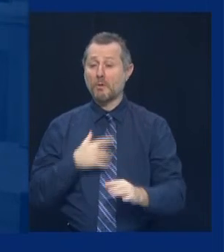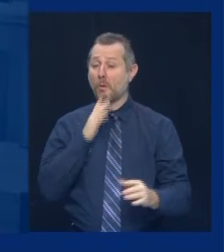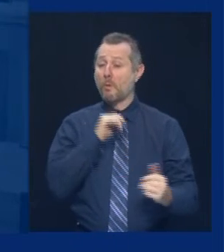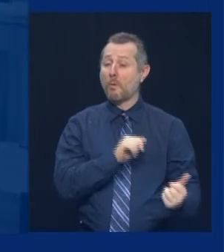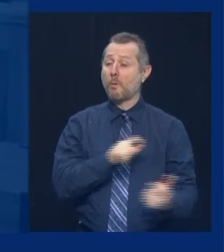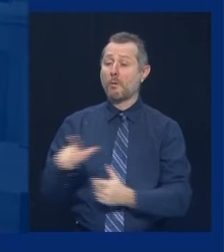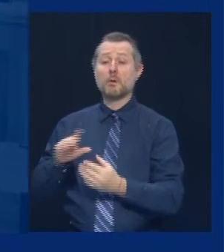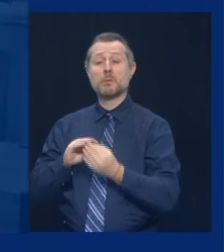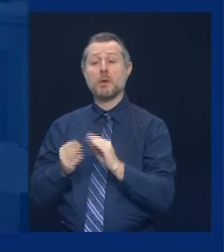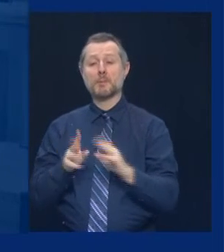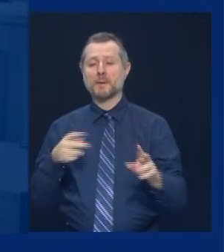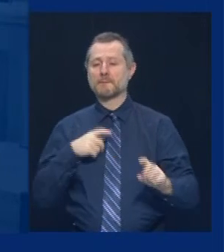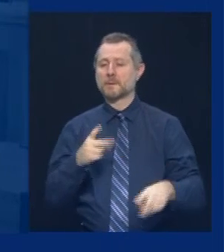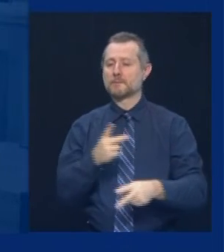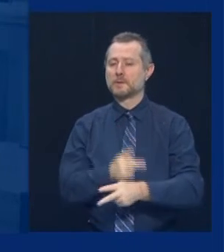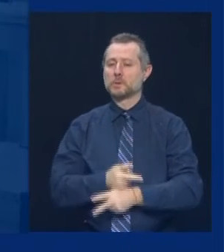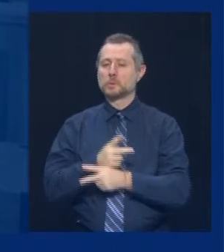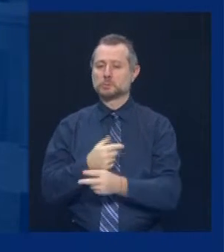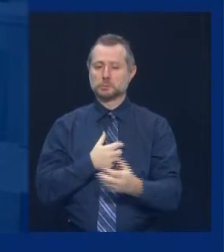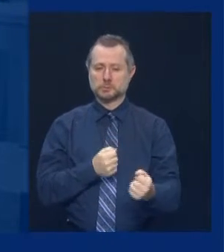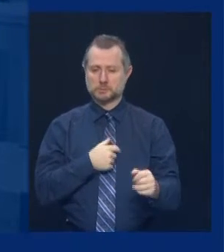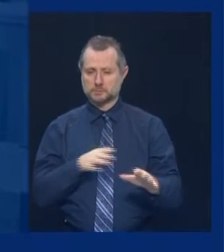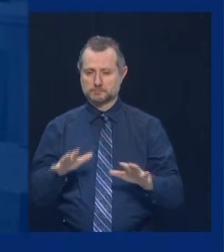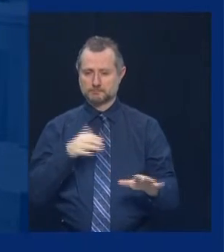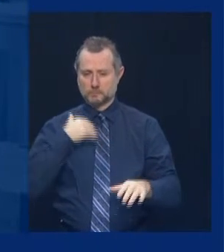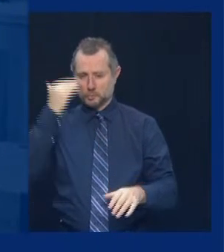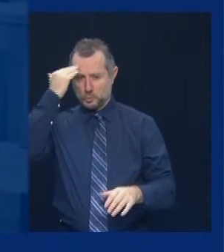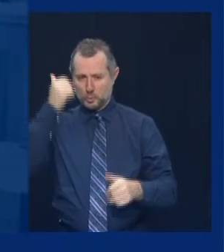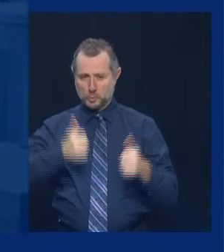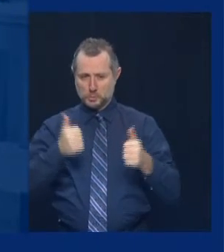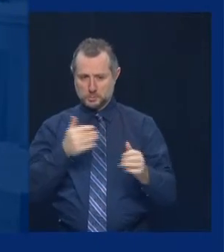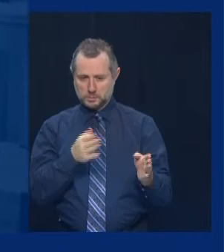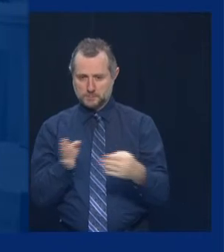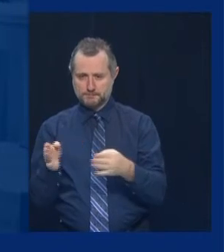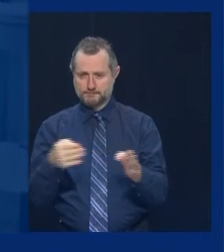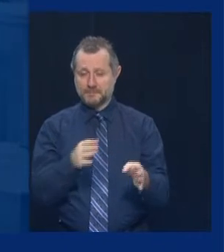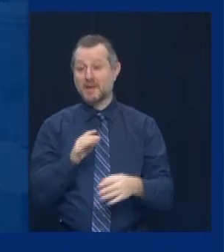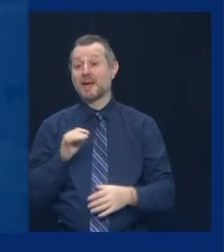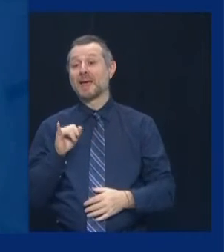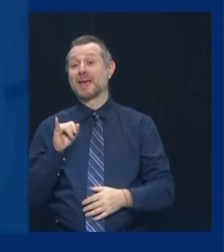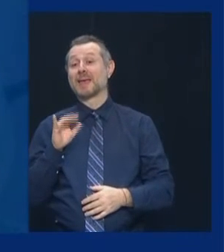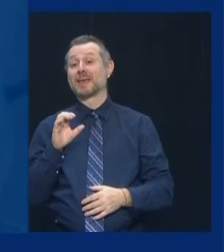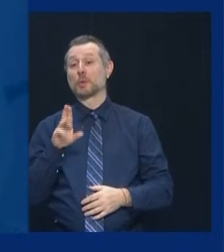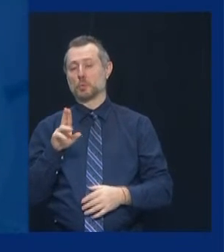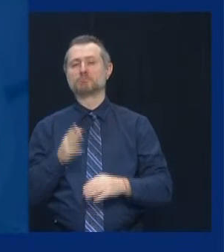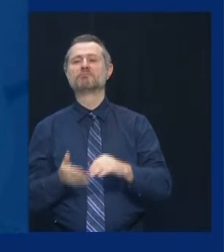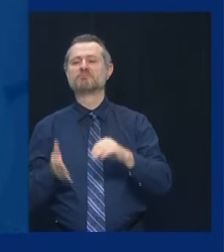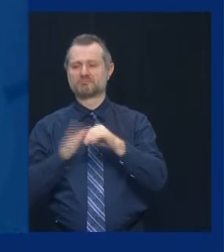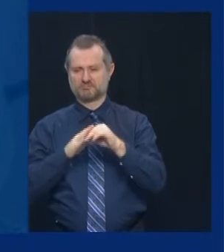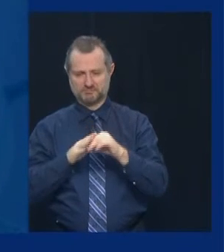I THINK THE WEEKEND NUMBERS WITH TWO GRAIN OF SALTS, I TAKE ALL THE NUMBERS WITH ONE GRAIN OF